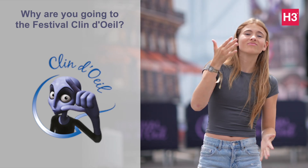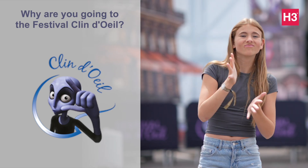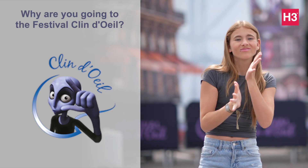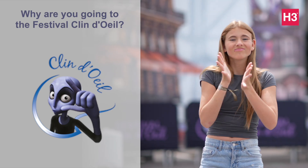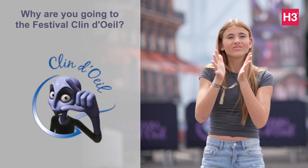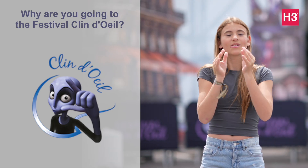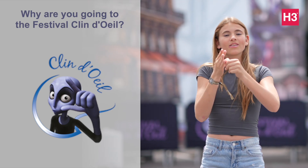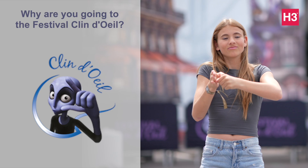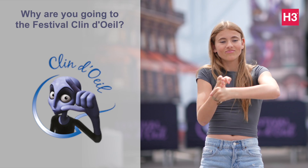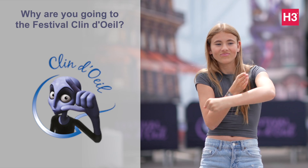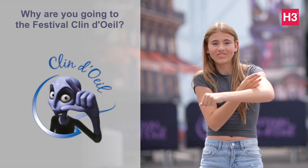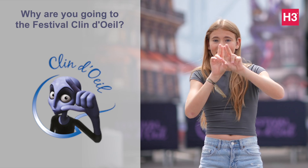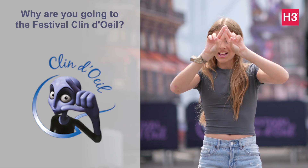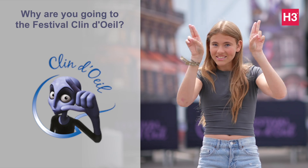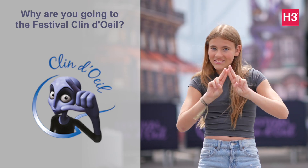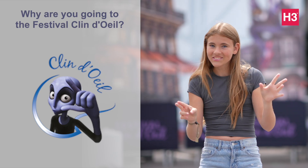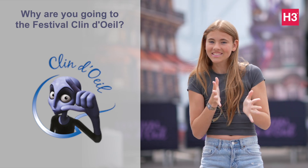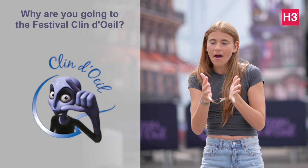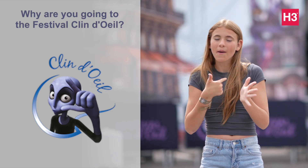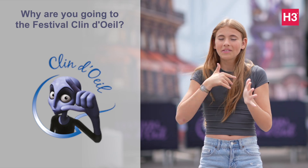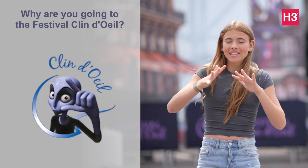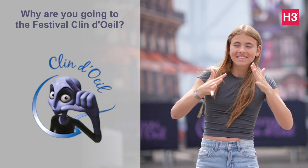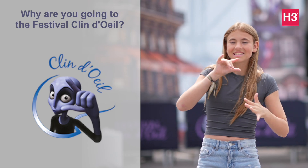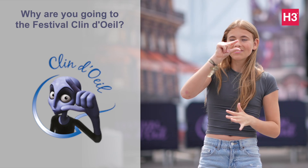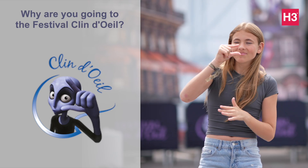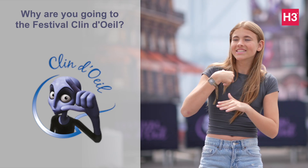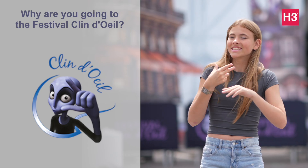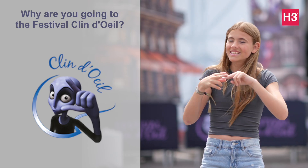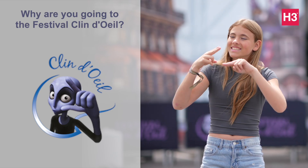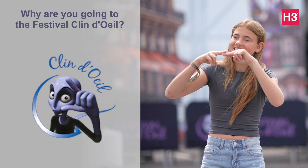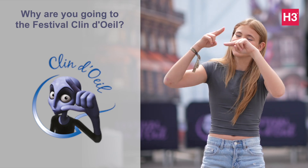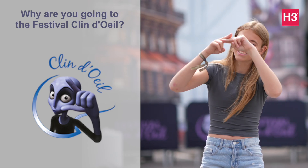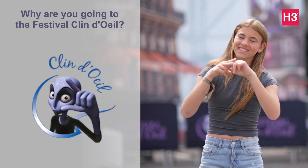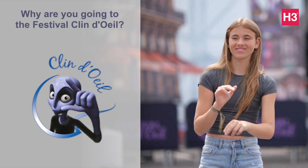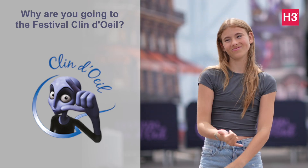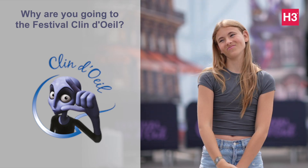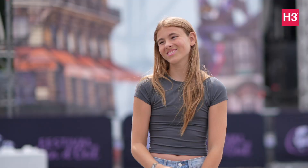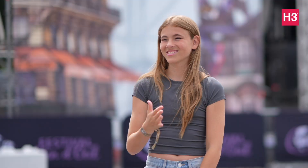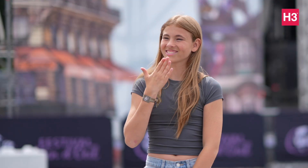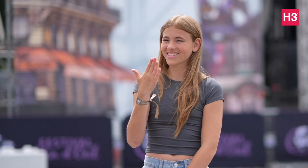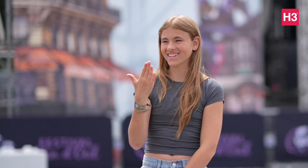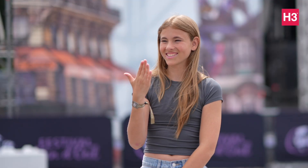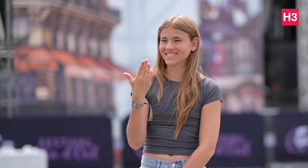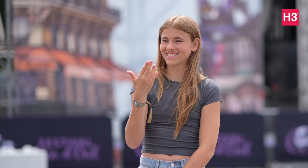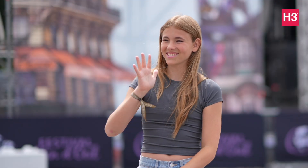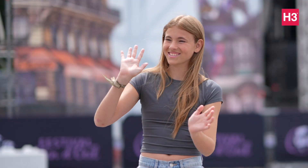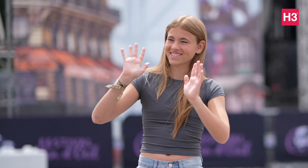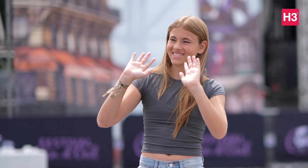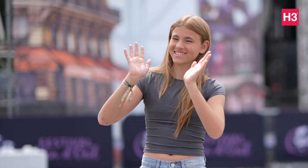and am actively working on improving my International Sign skills! Thank you! Bye!